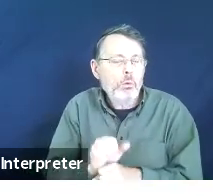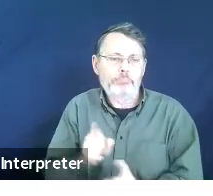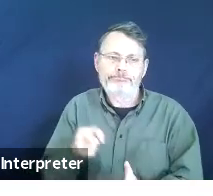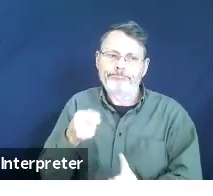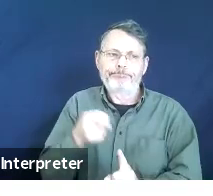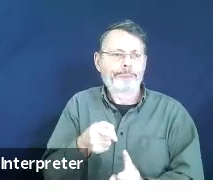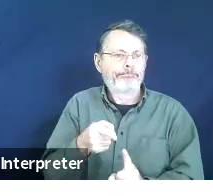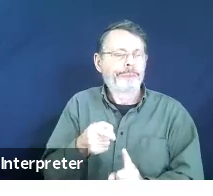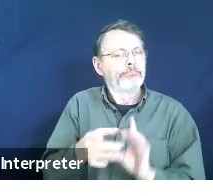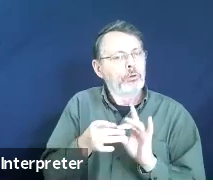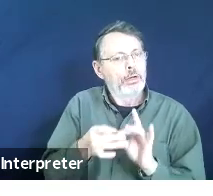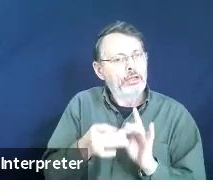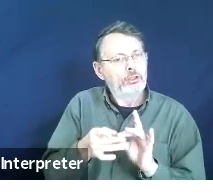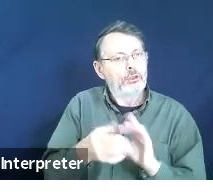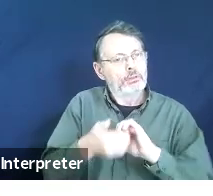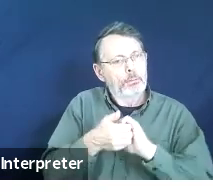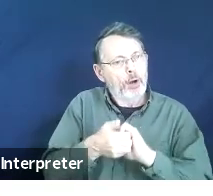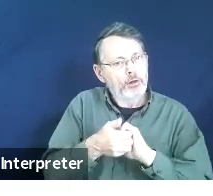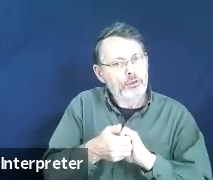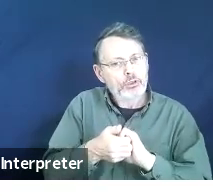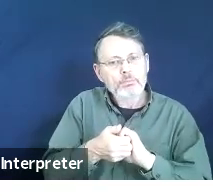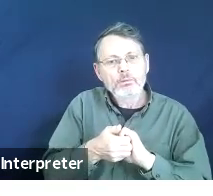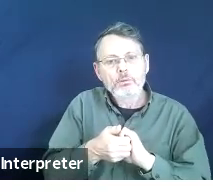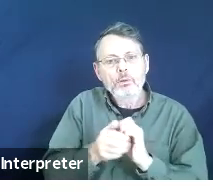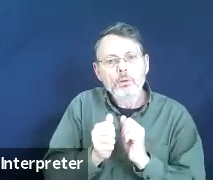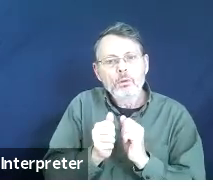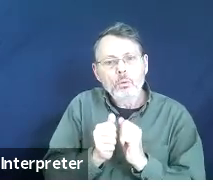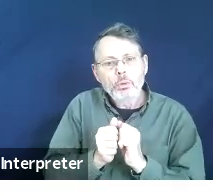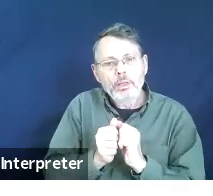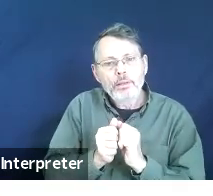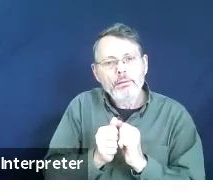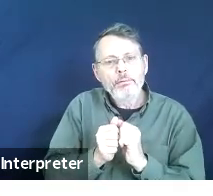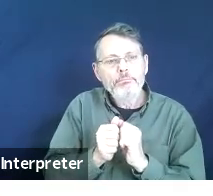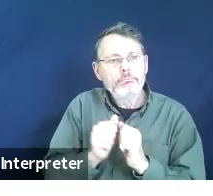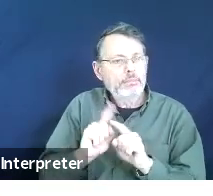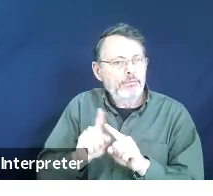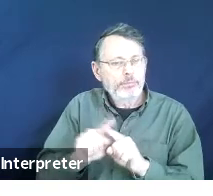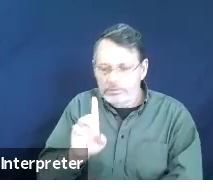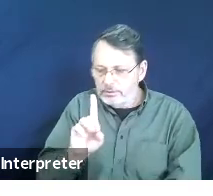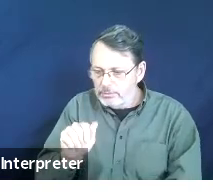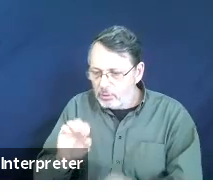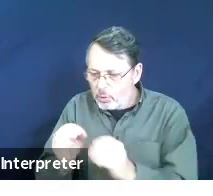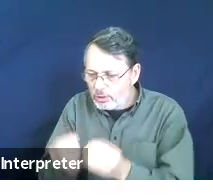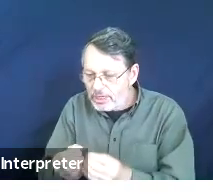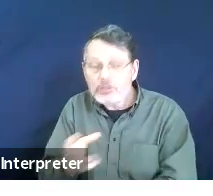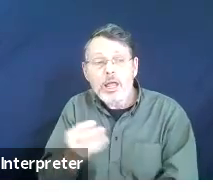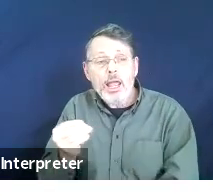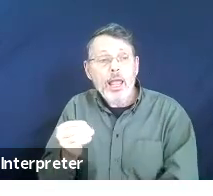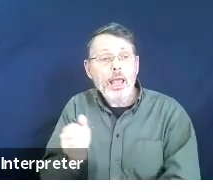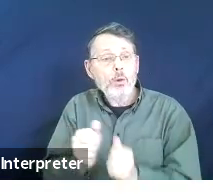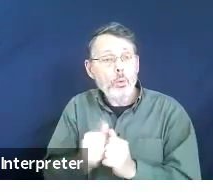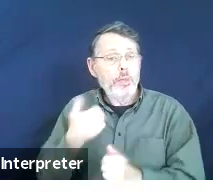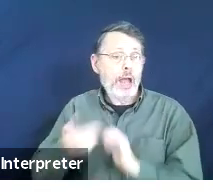relationships and partnerships with disability organizations and with our partners, like Pacific